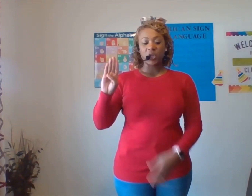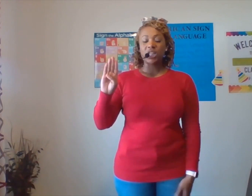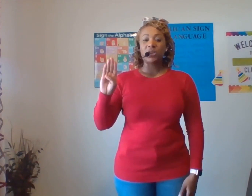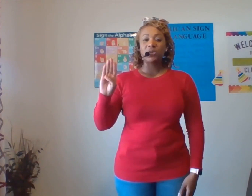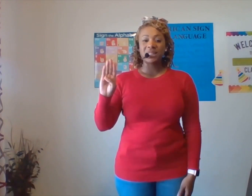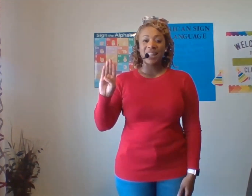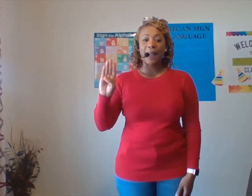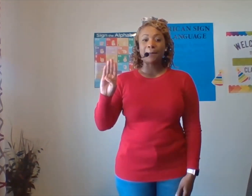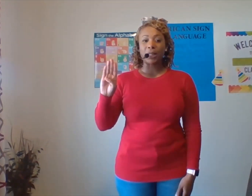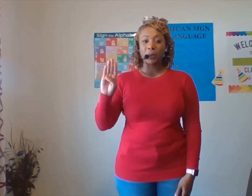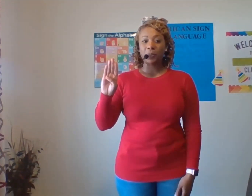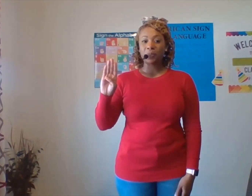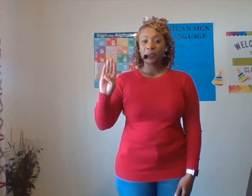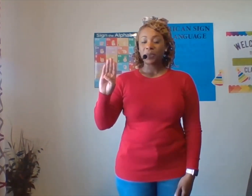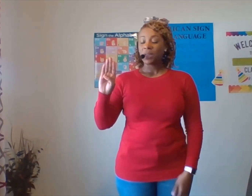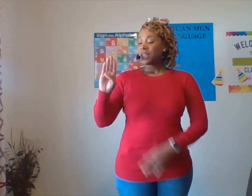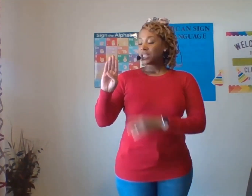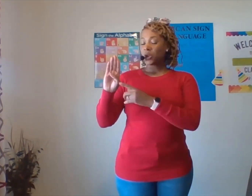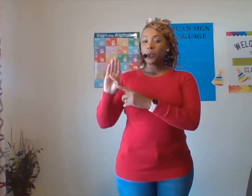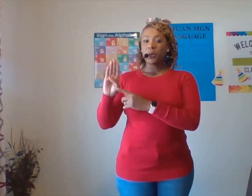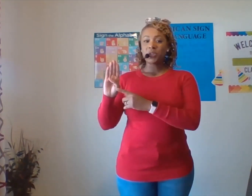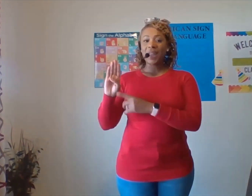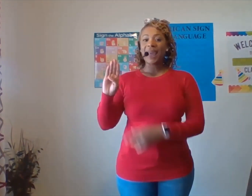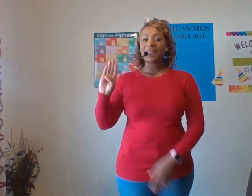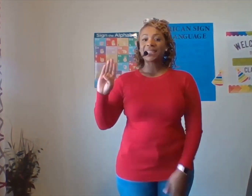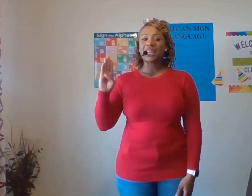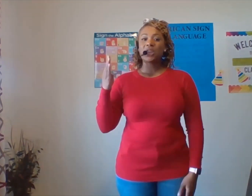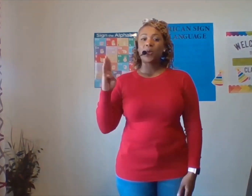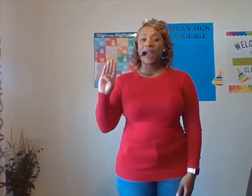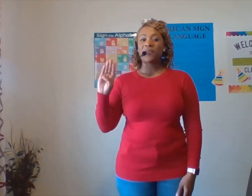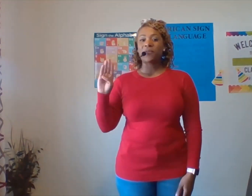you're going to use the sign blue so you put your knee like this and you wave it